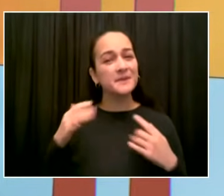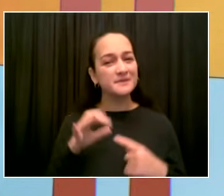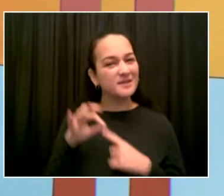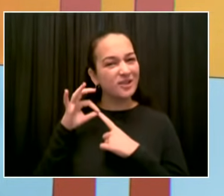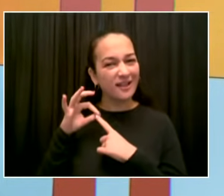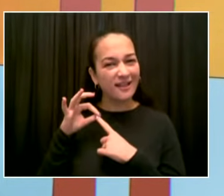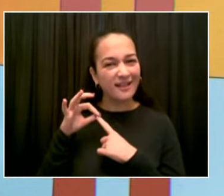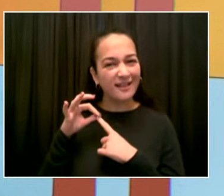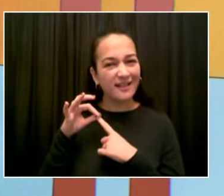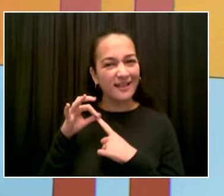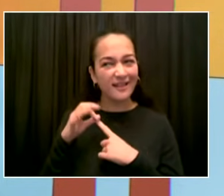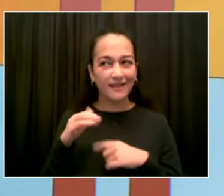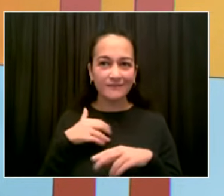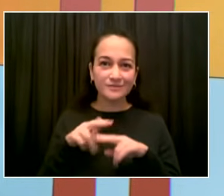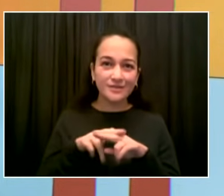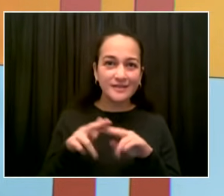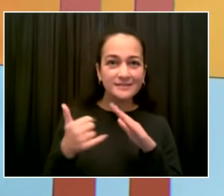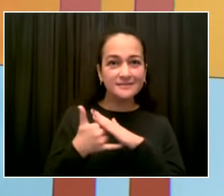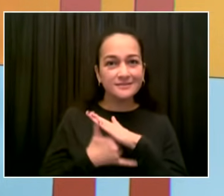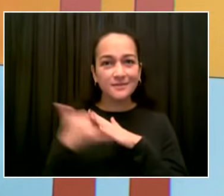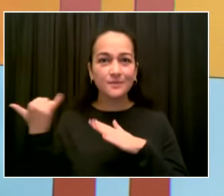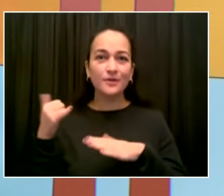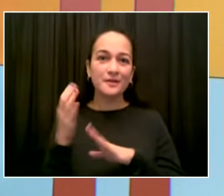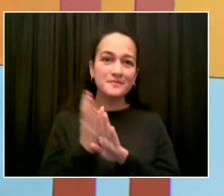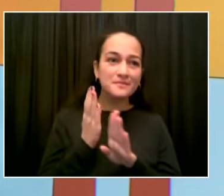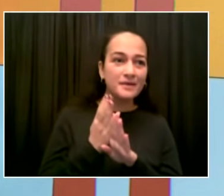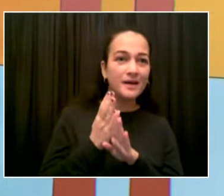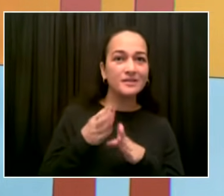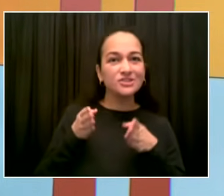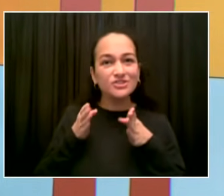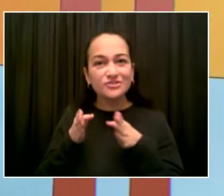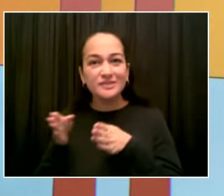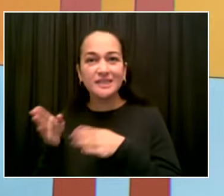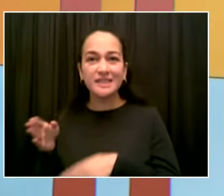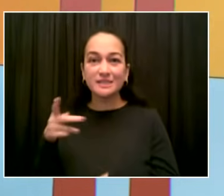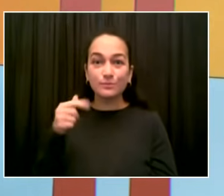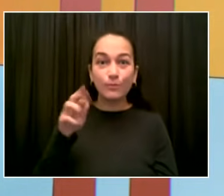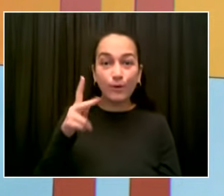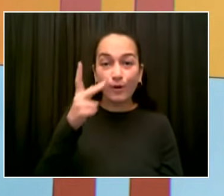COMPELLING PUBLIC SAFETY ISSUE S THAT ARER PESENT IN THIS CITY FROM THE SUBWAYS